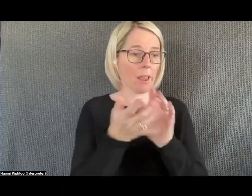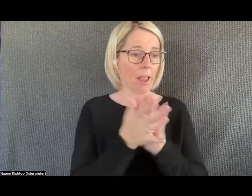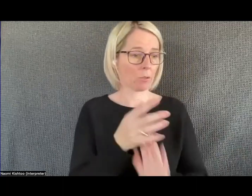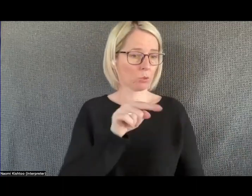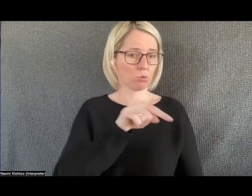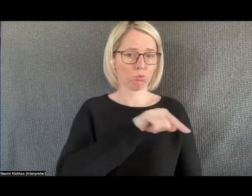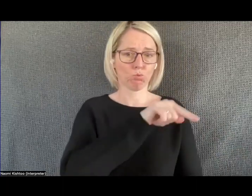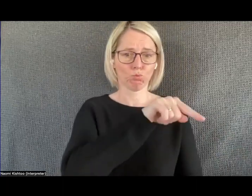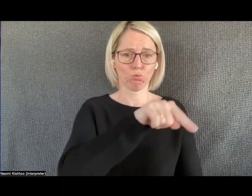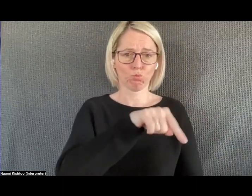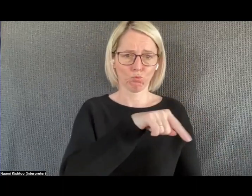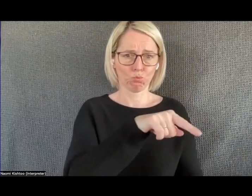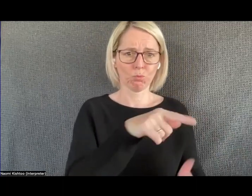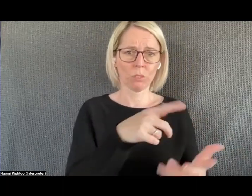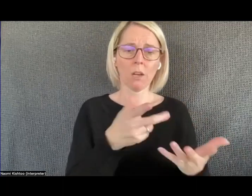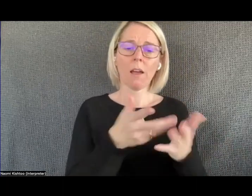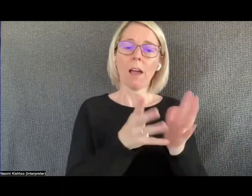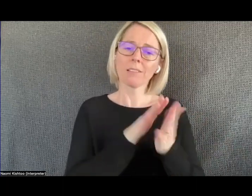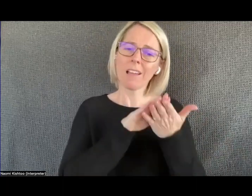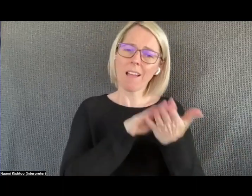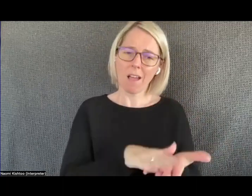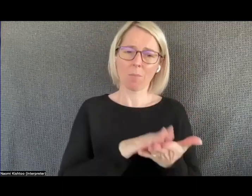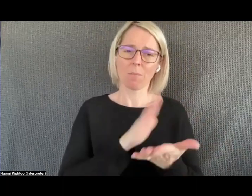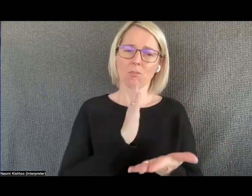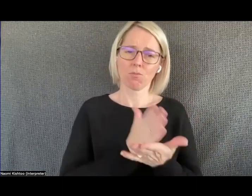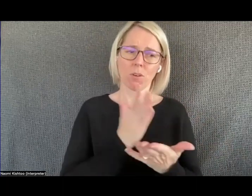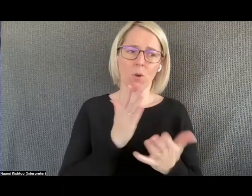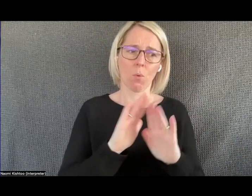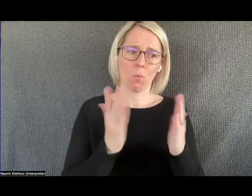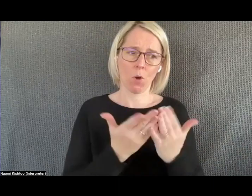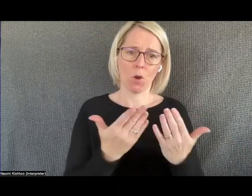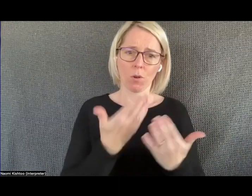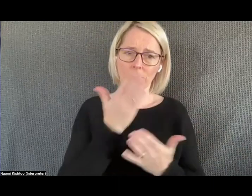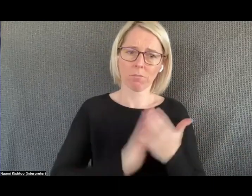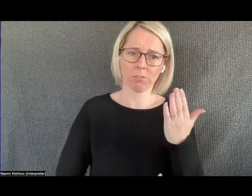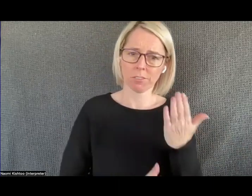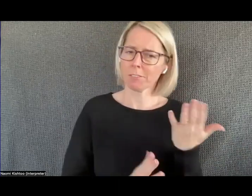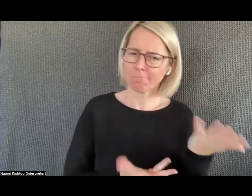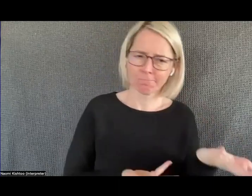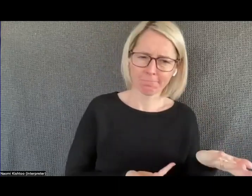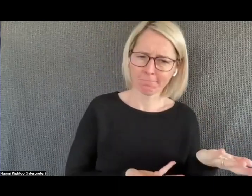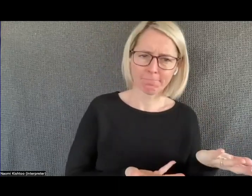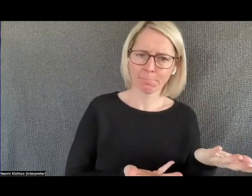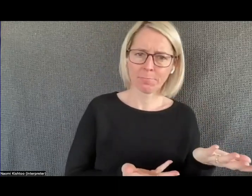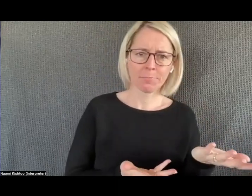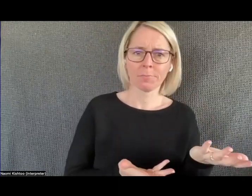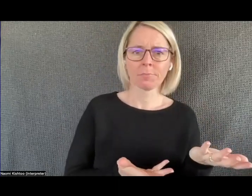actually help you operate in the real world, and I think there are so many interesting objects in